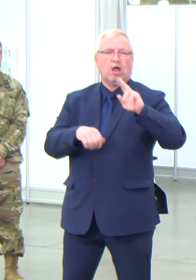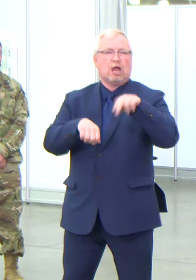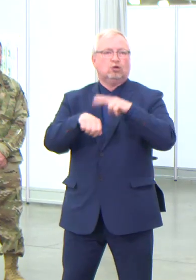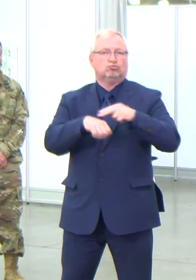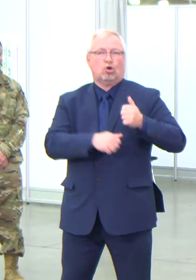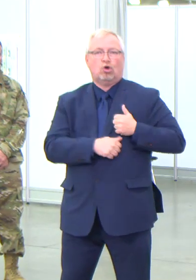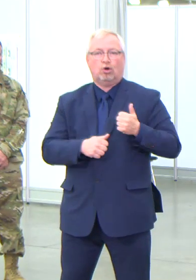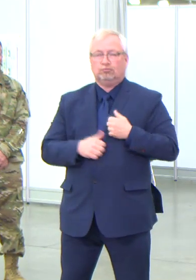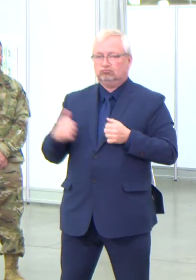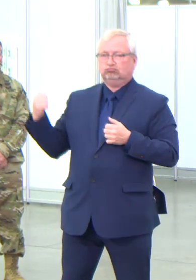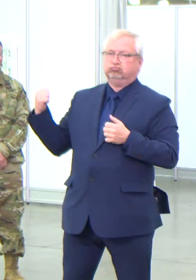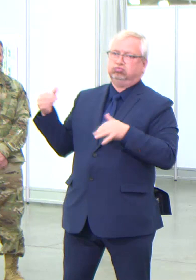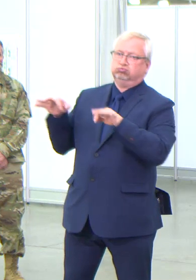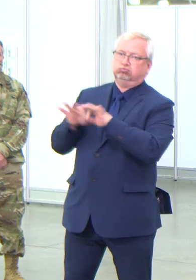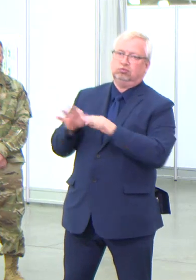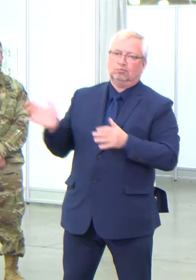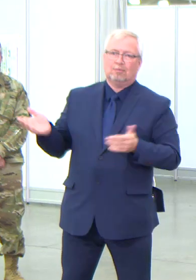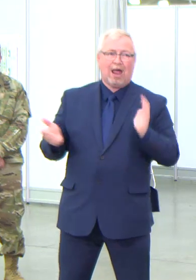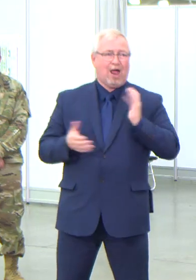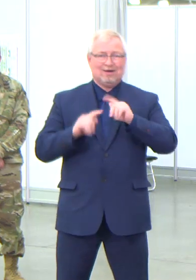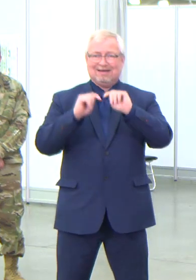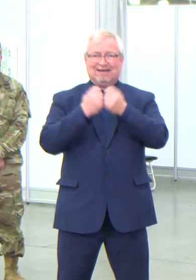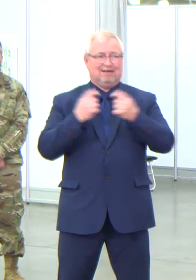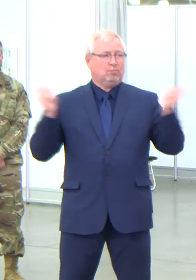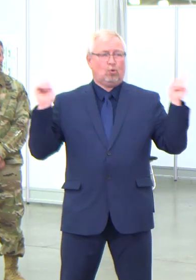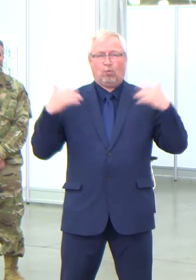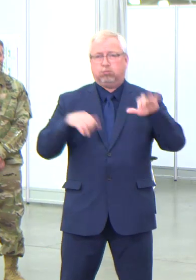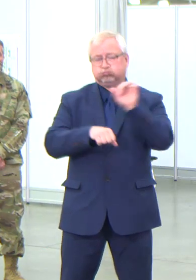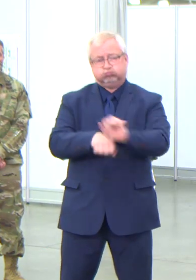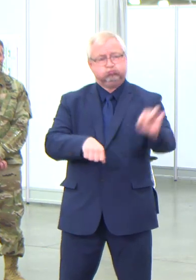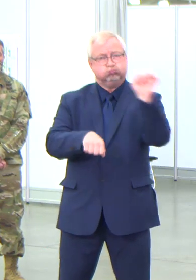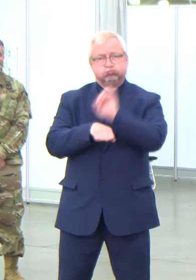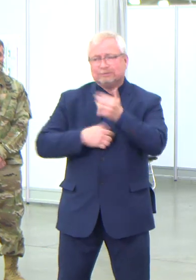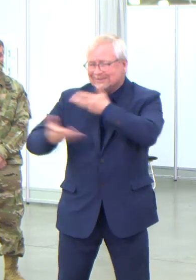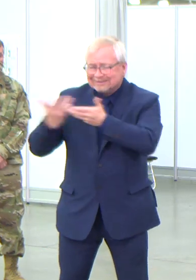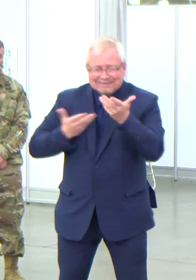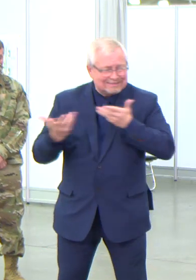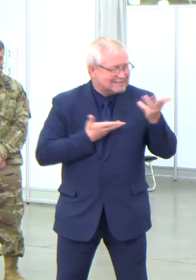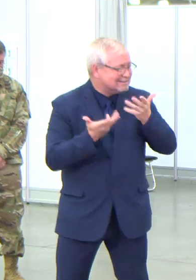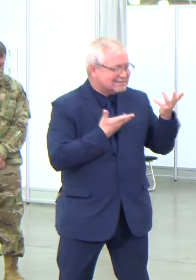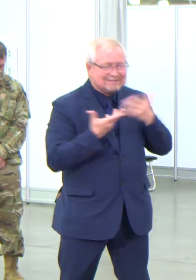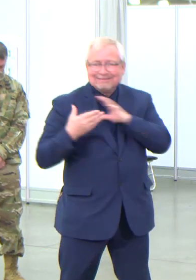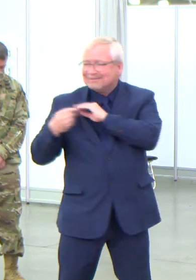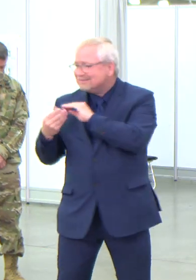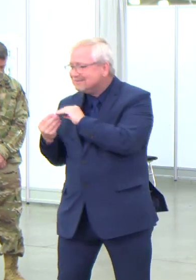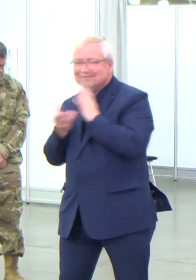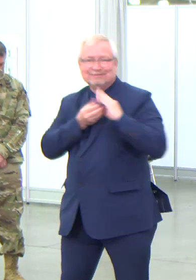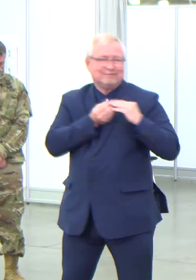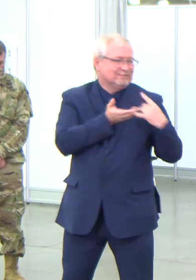Our team at the state level has done an incredible job and I talk to our state leaders every day. I talk with doctors from all the